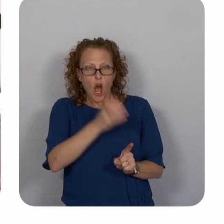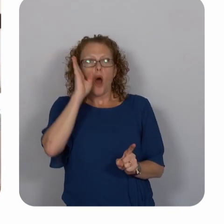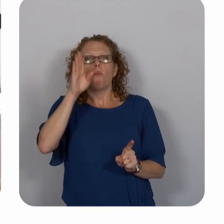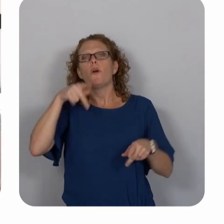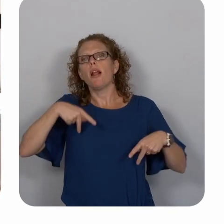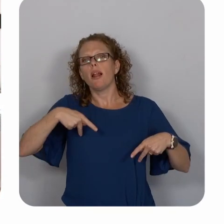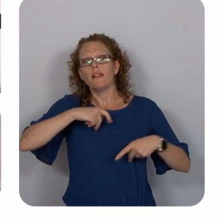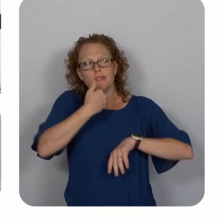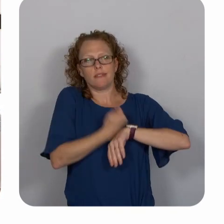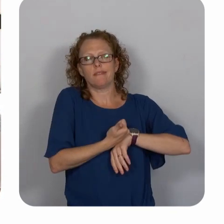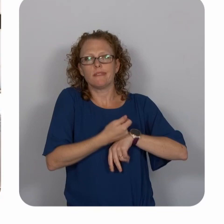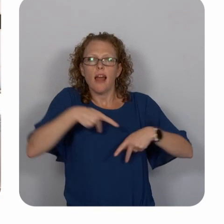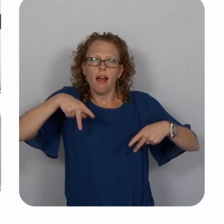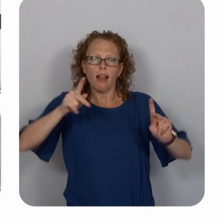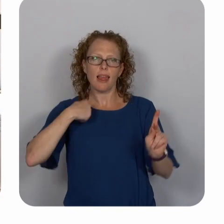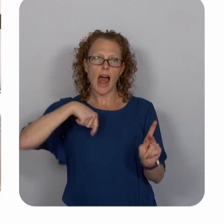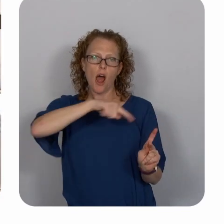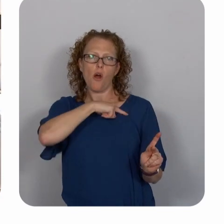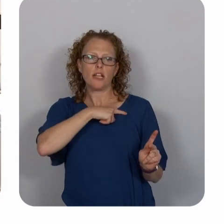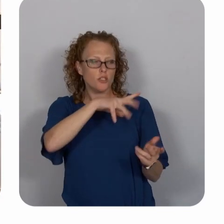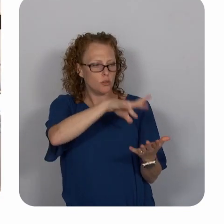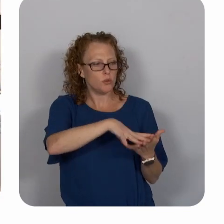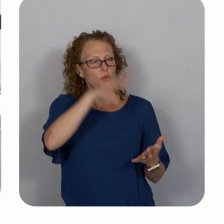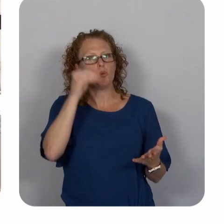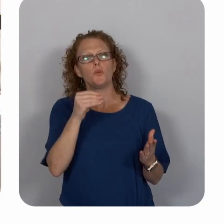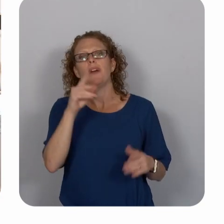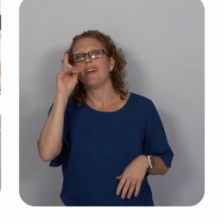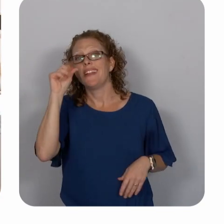and leverage much more training data from our product services.